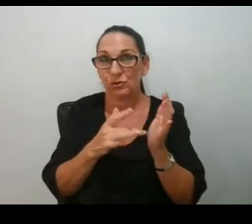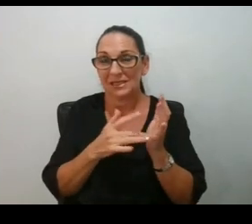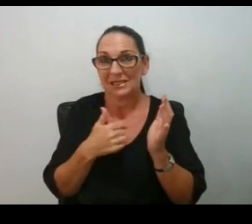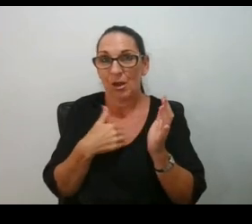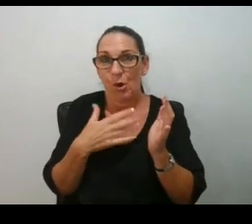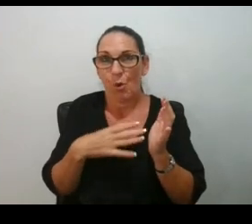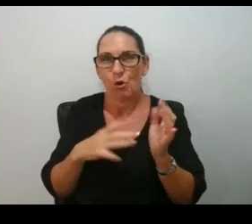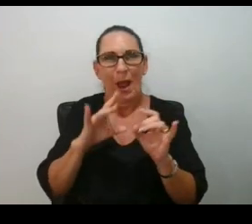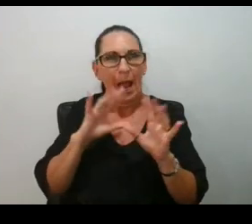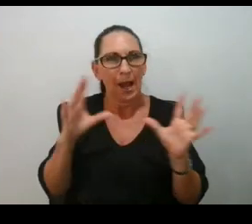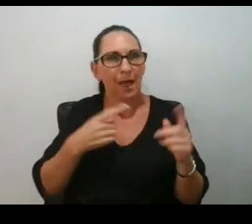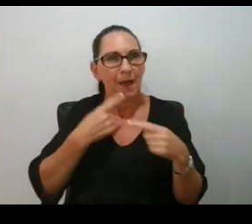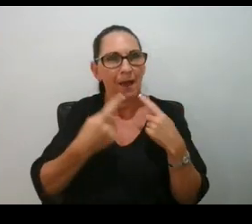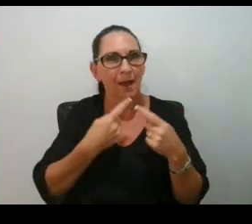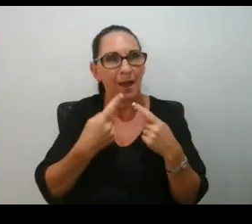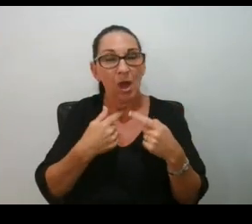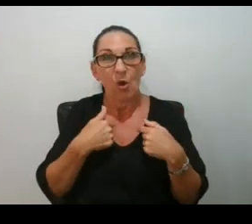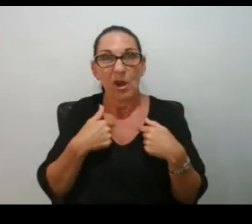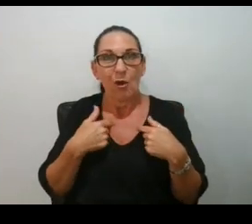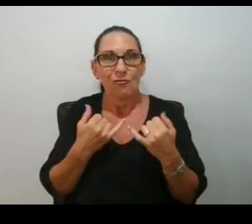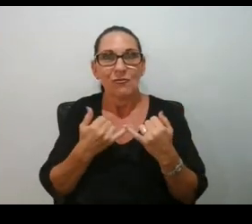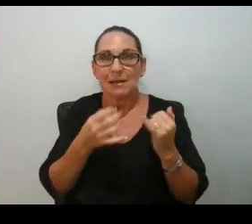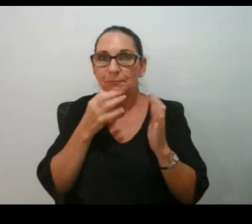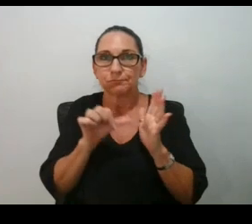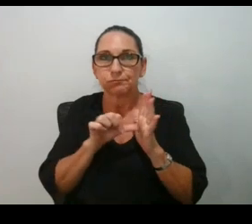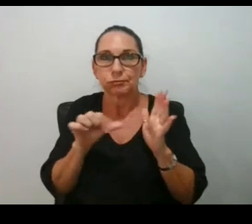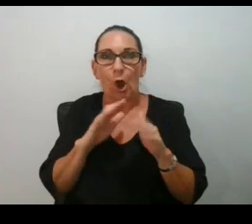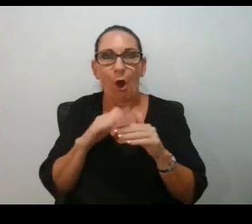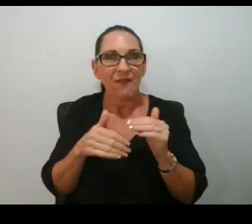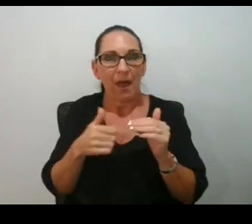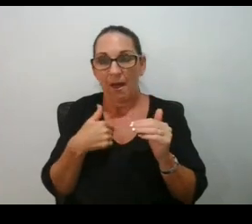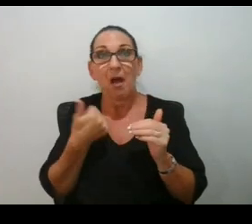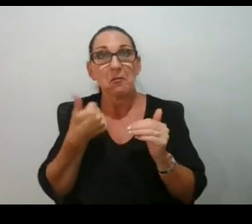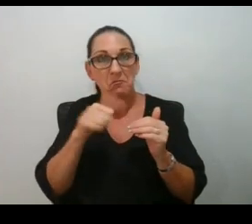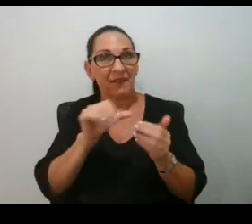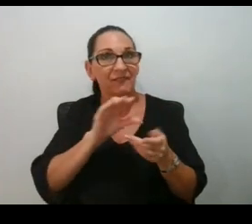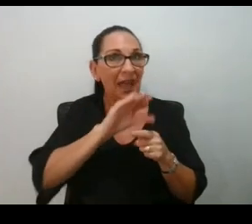we don't have much wiggle room in terms of what we fund most of the funding that comes to us